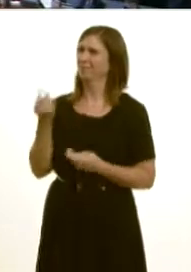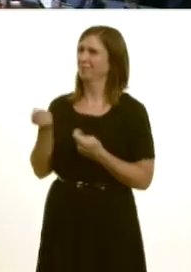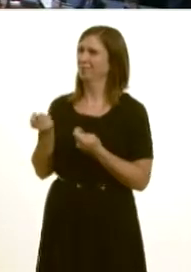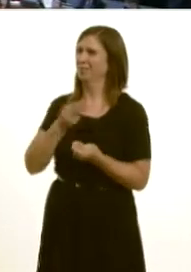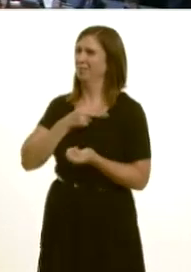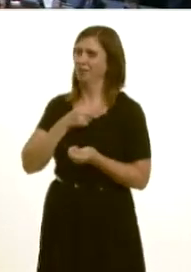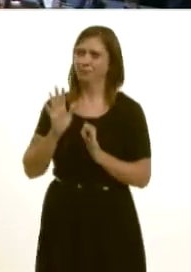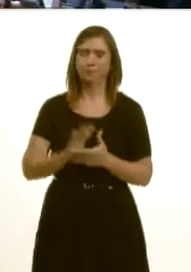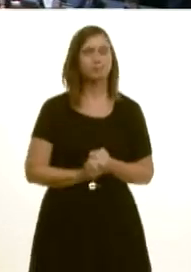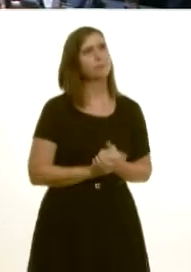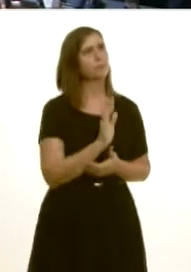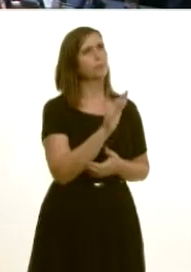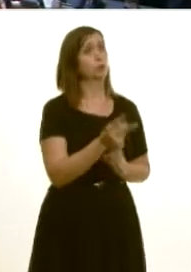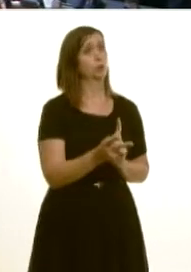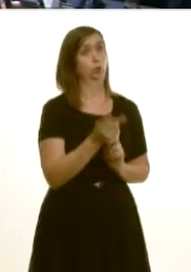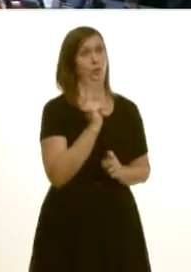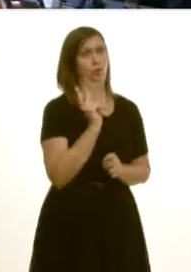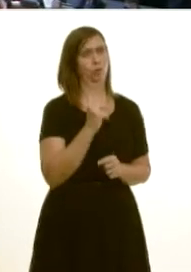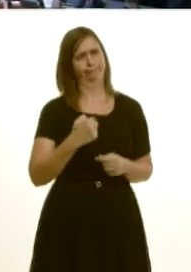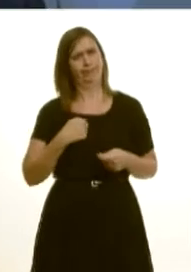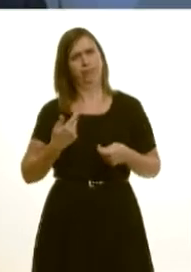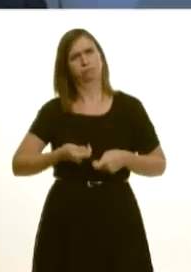Andrew R.T. Davies: First Minister, two weeks ago, I questioned you on the British Medical